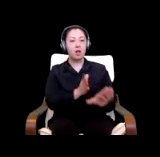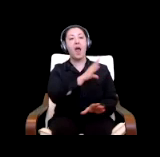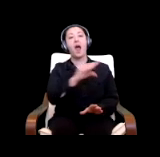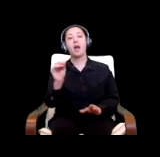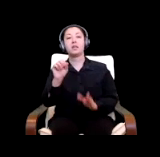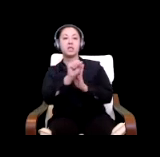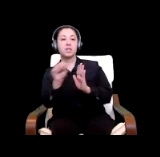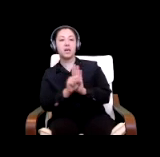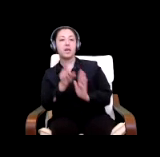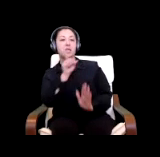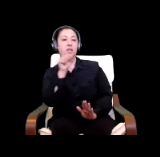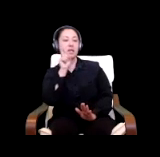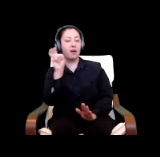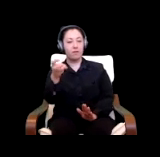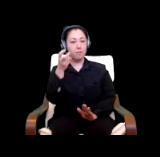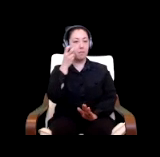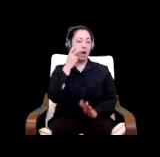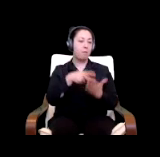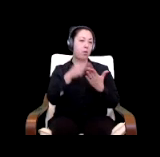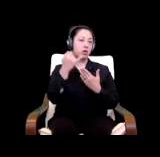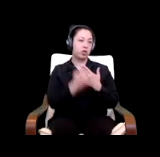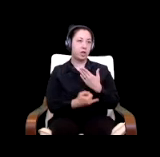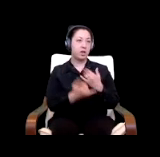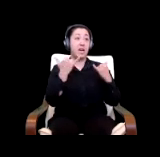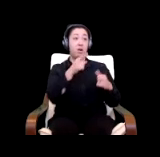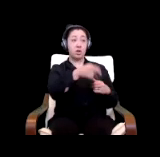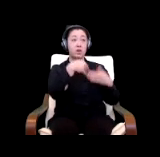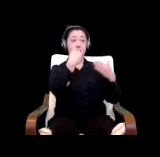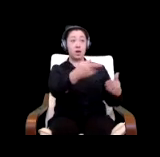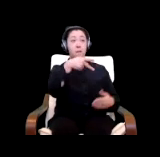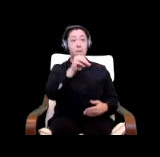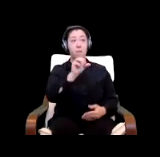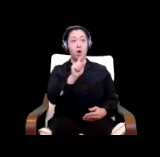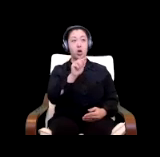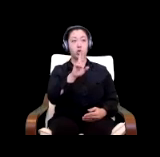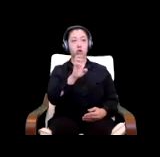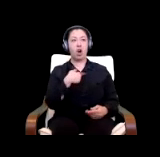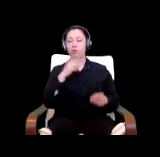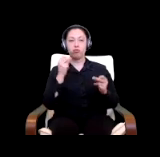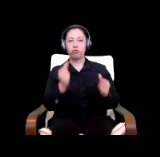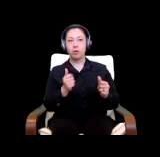Posture: I will breeze over because I talked about that a bit already. But kids with